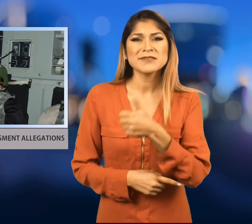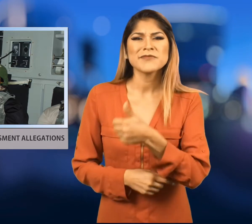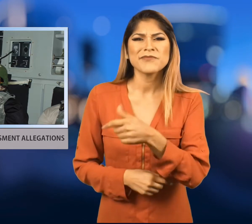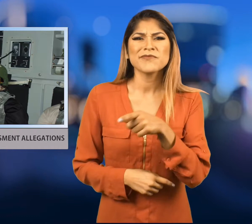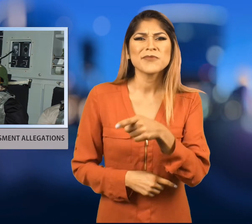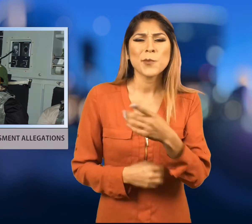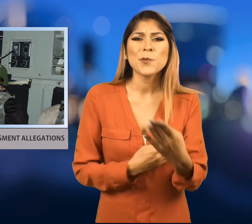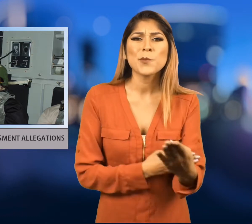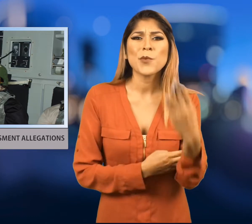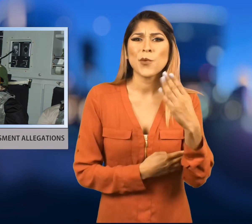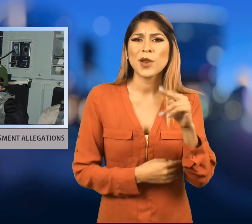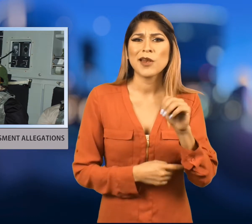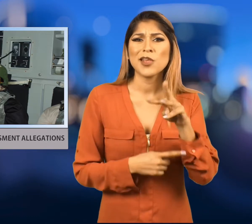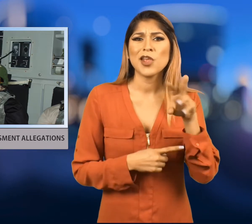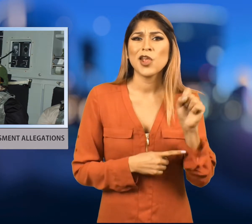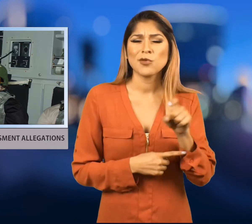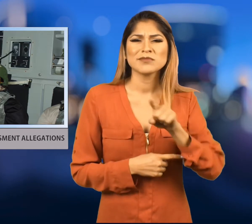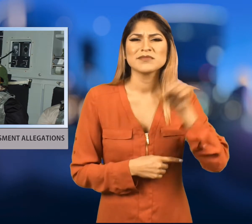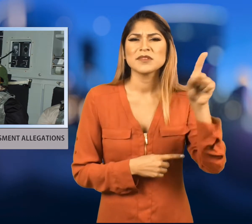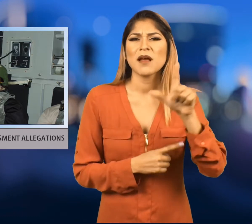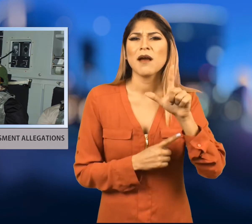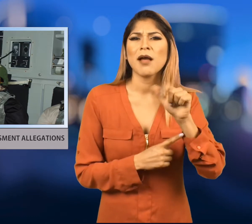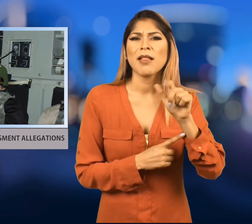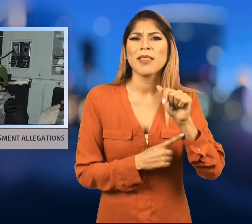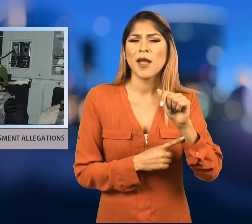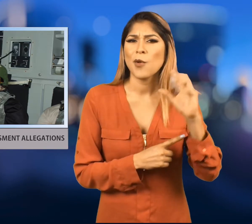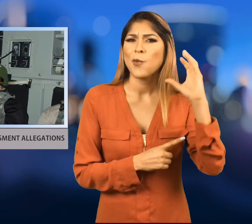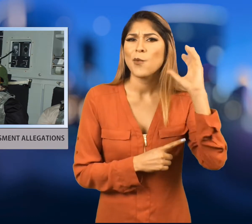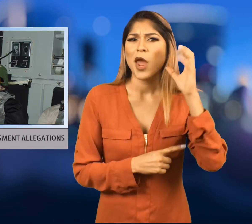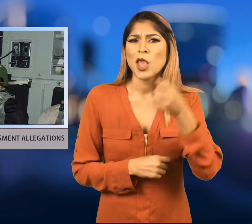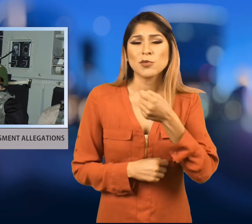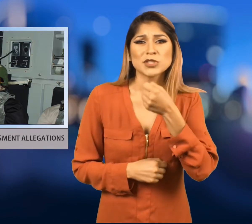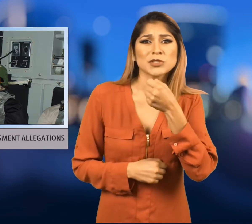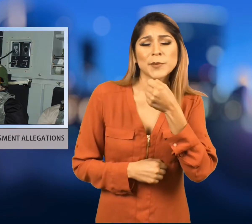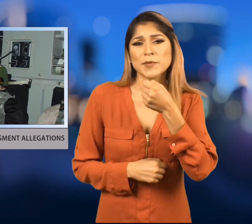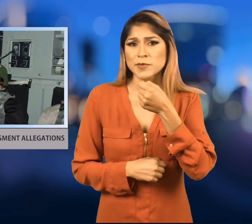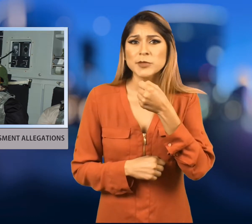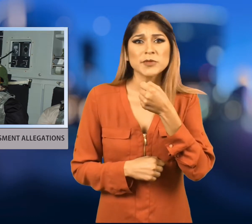news anchor on a talk radio show in Los